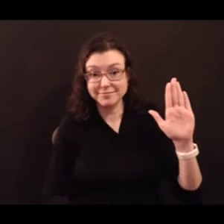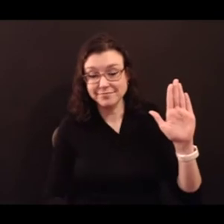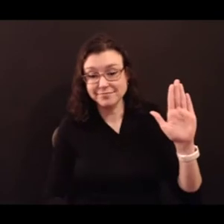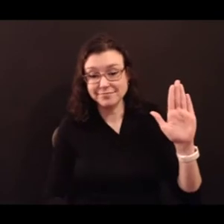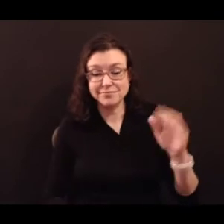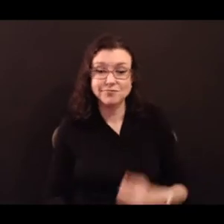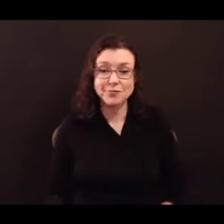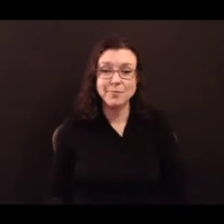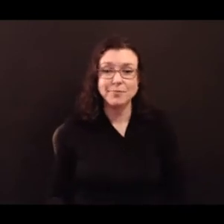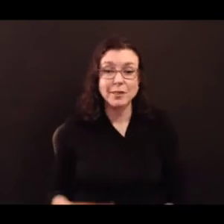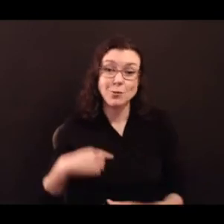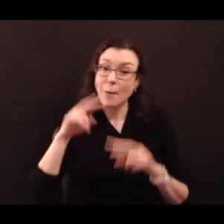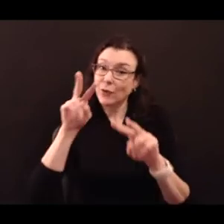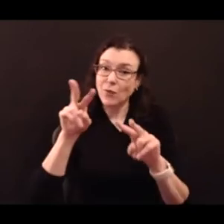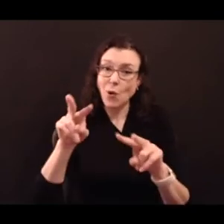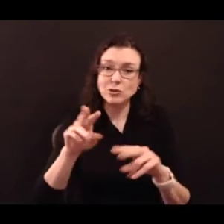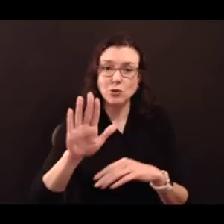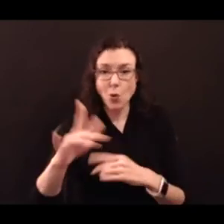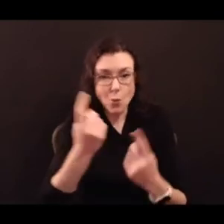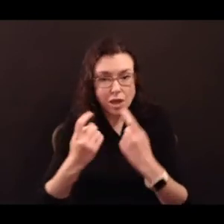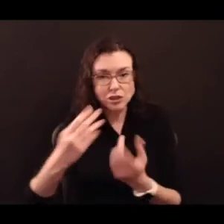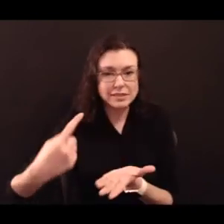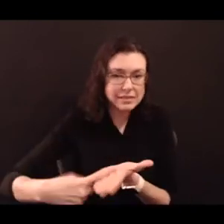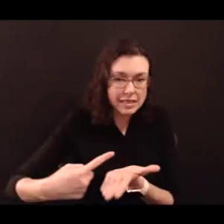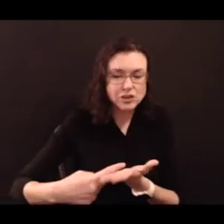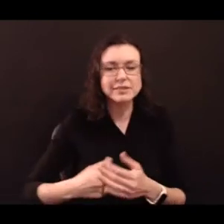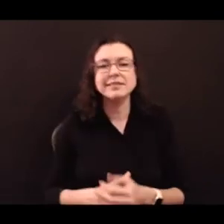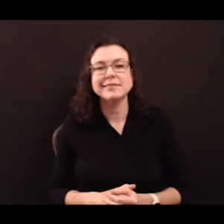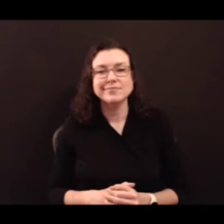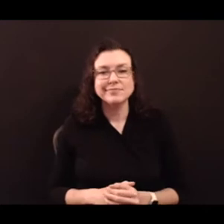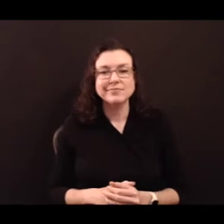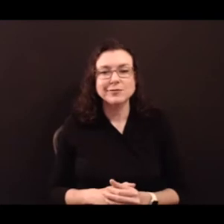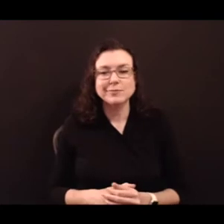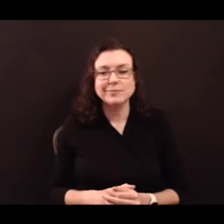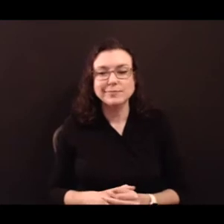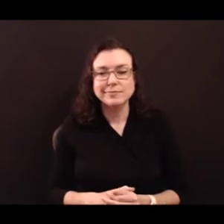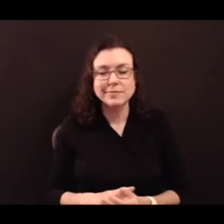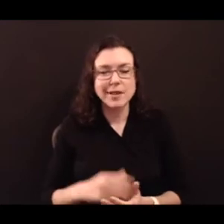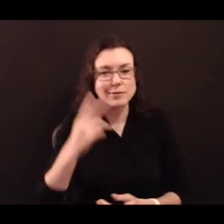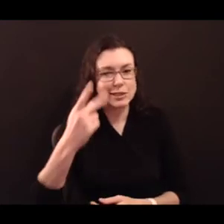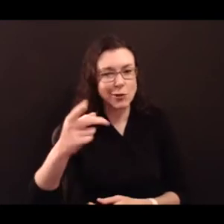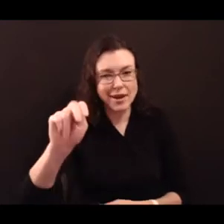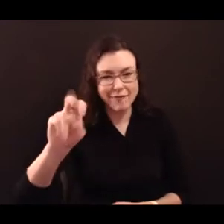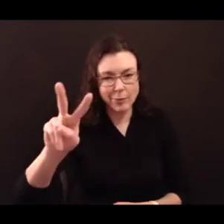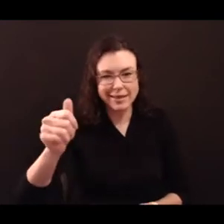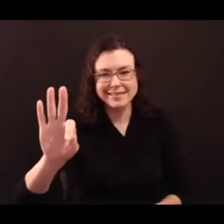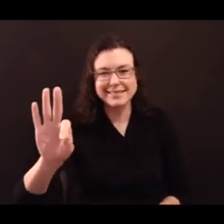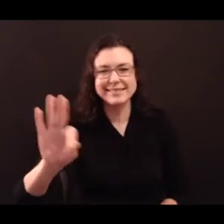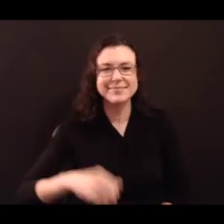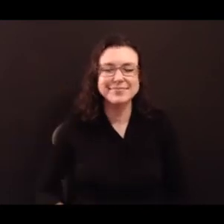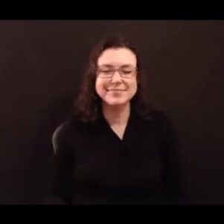I’m looking forward to your questions and discussion. See you November 19!